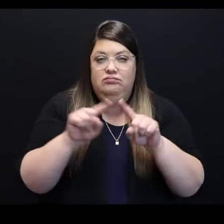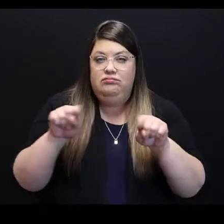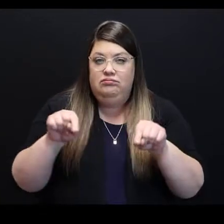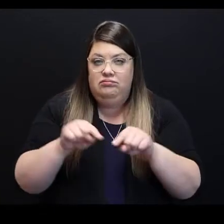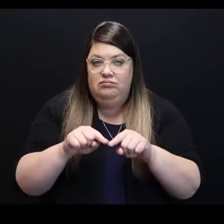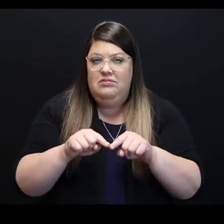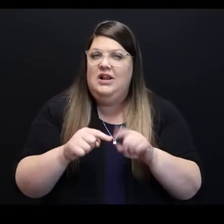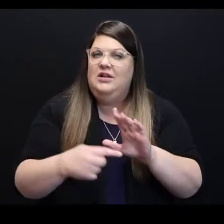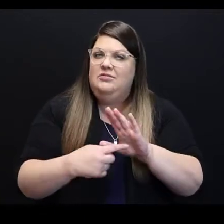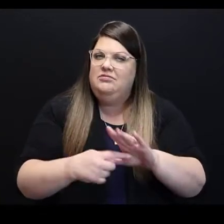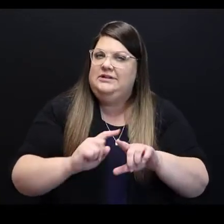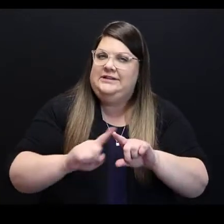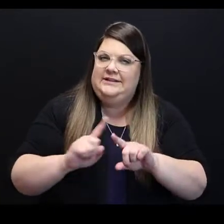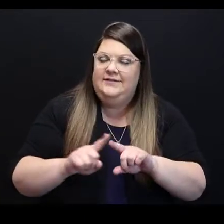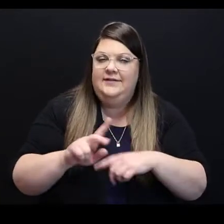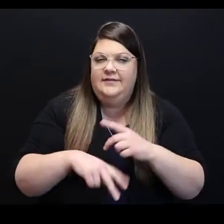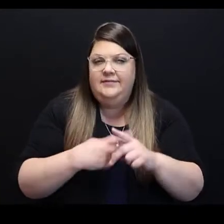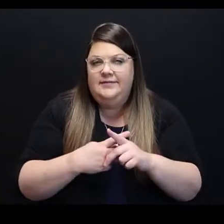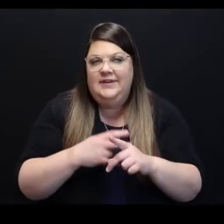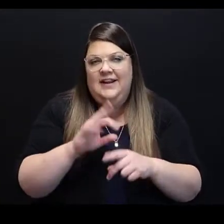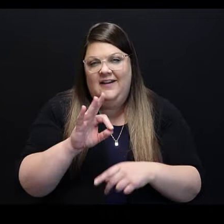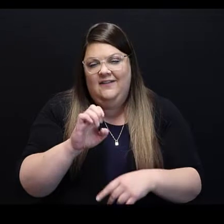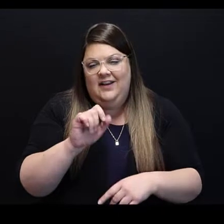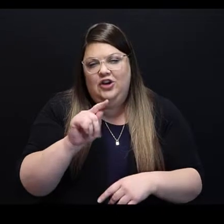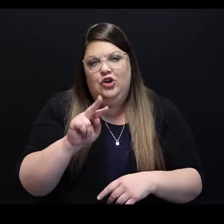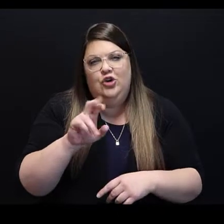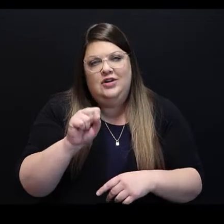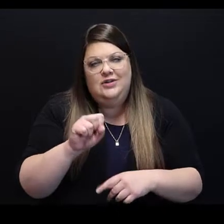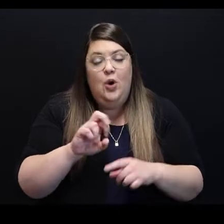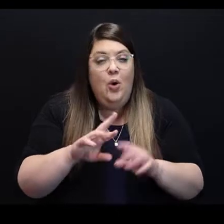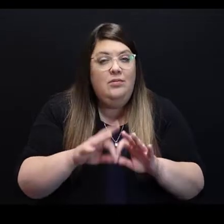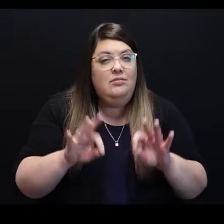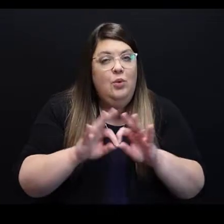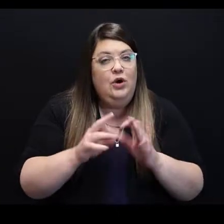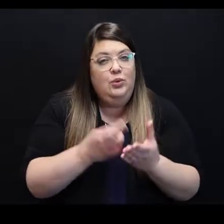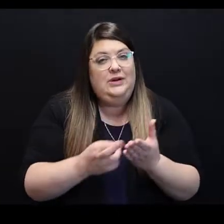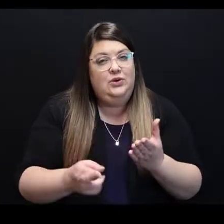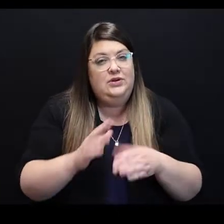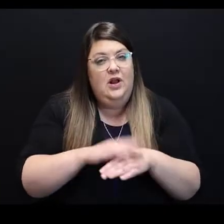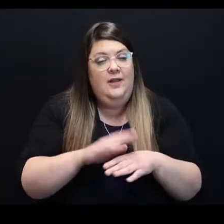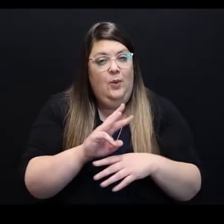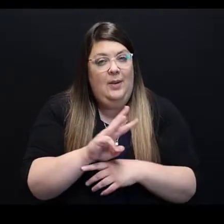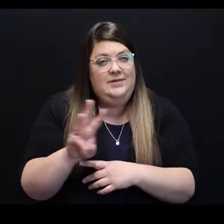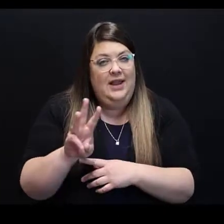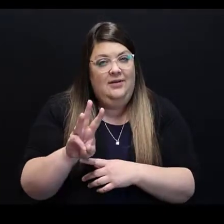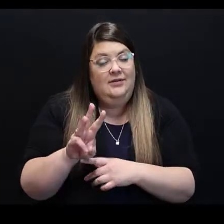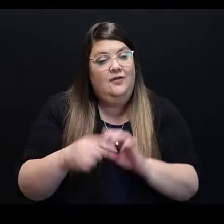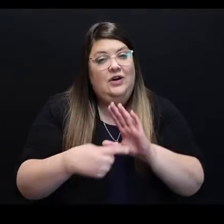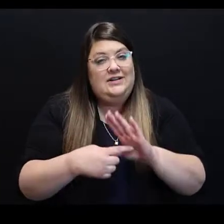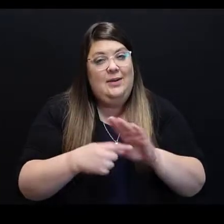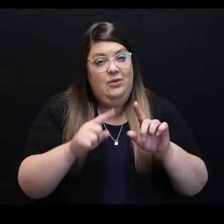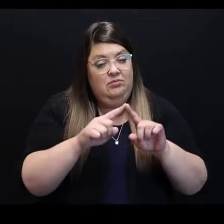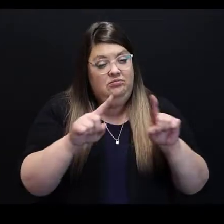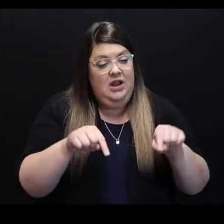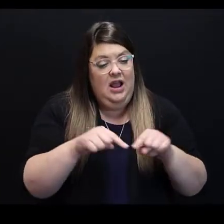NCRTM features or notable resources on the website. For example, a tile may highlight the trainings and